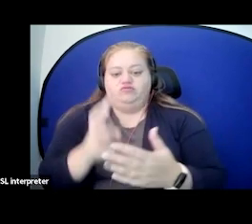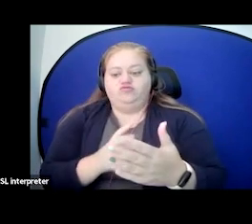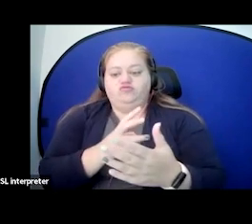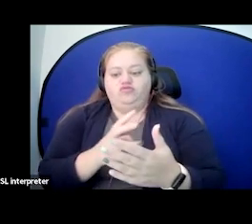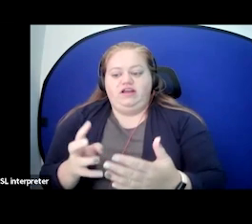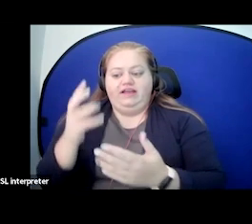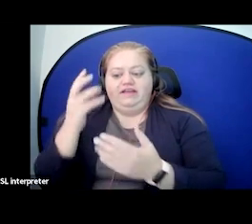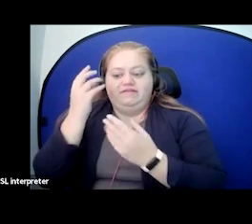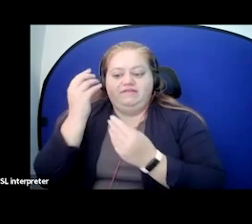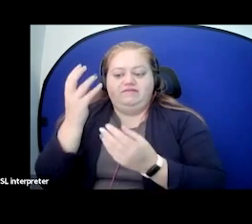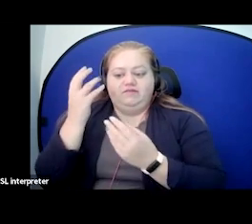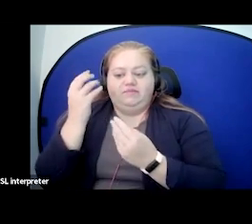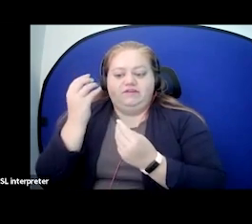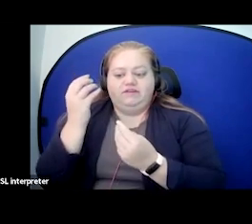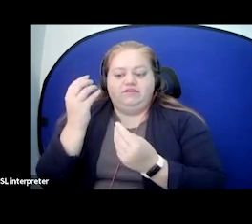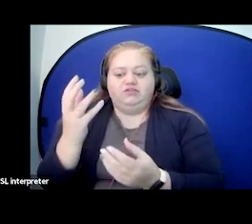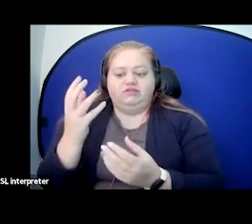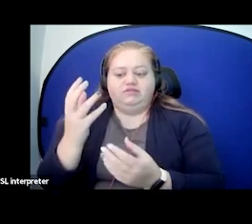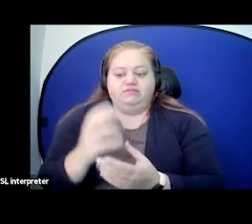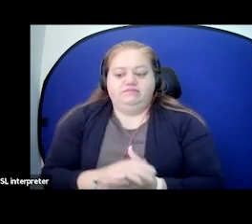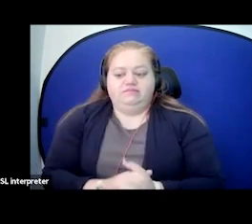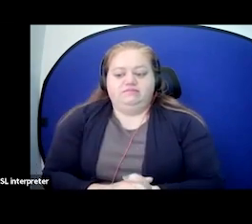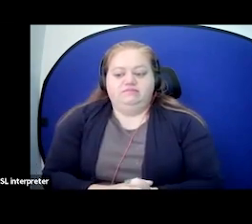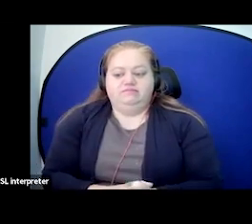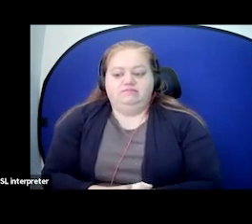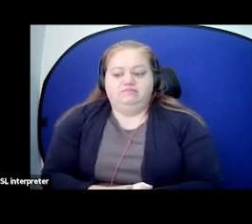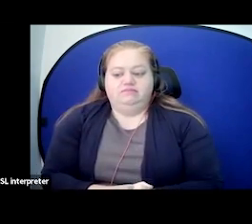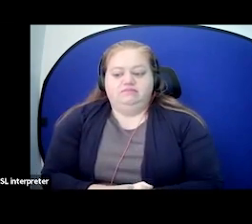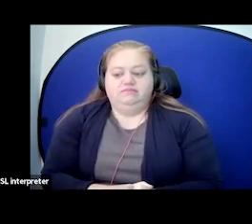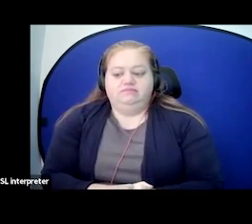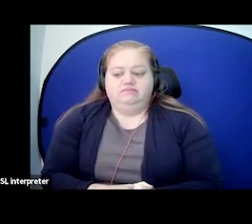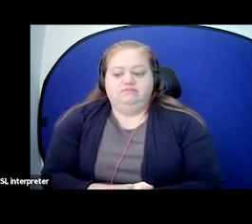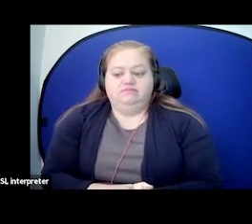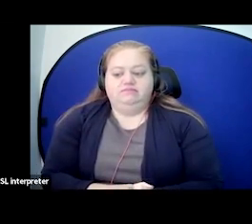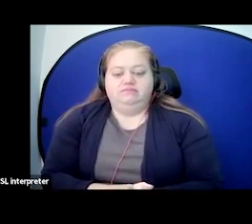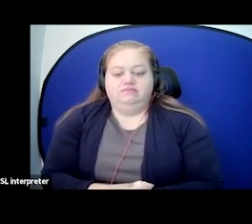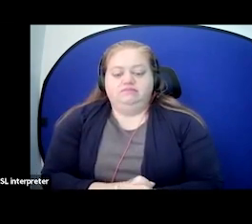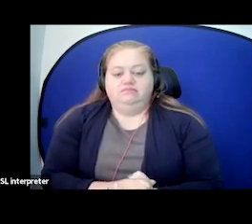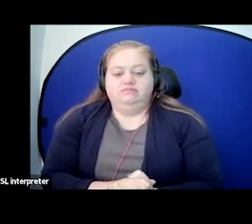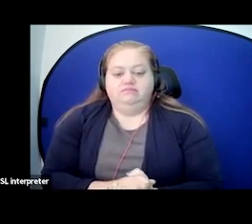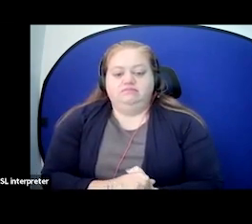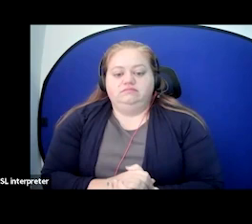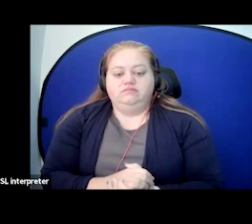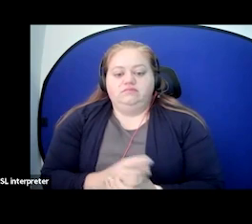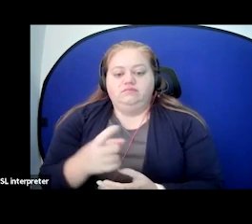And here we have a figure that explains to other researchers how to make figures accessible.